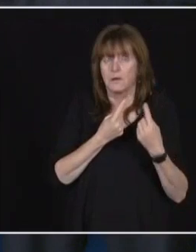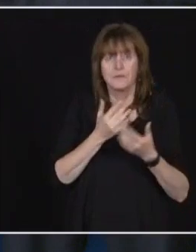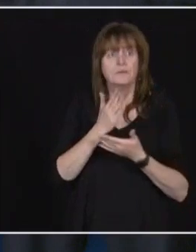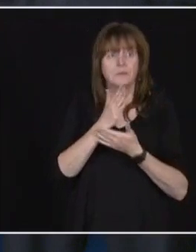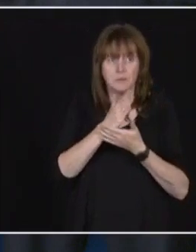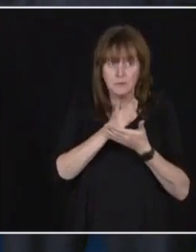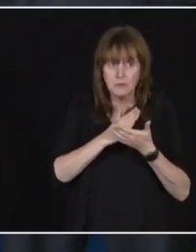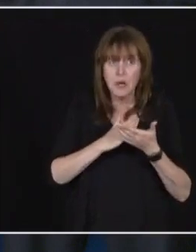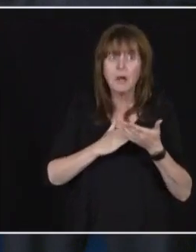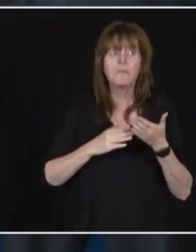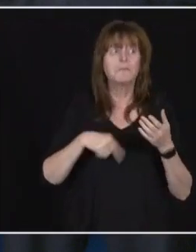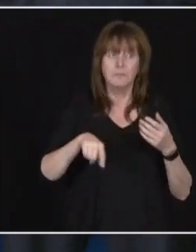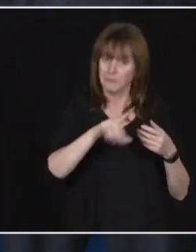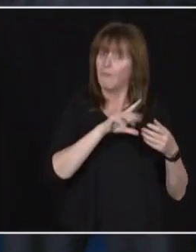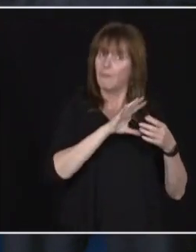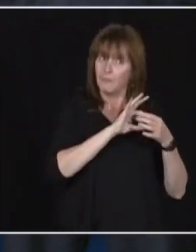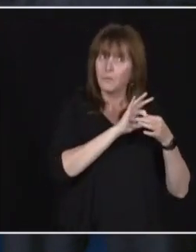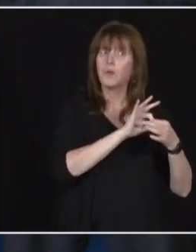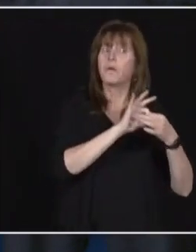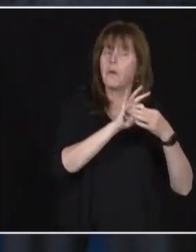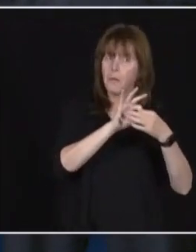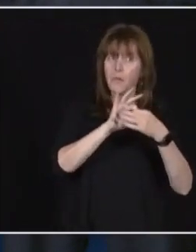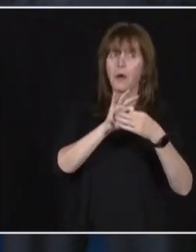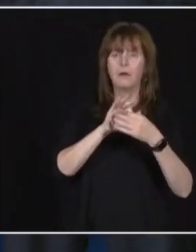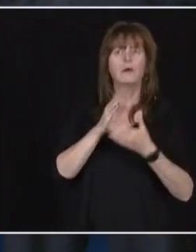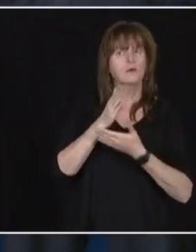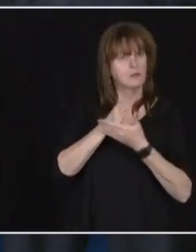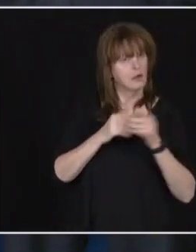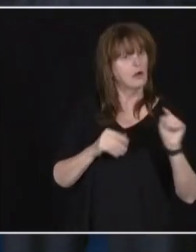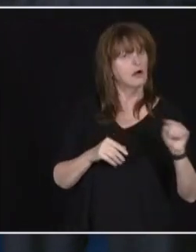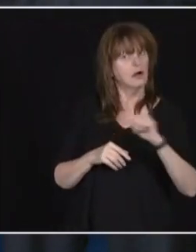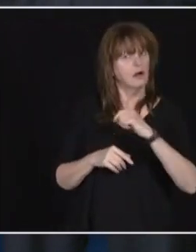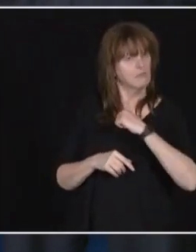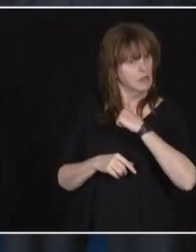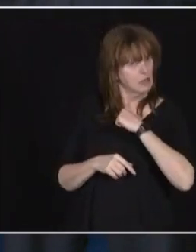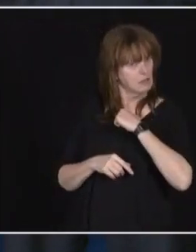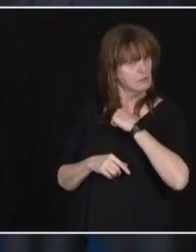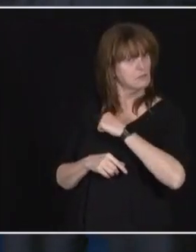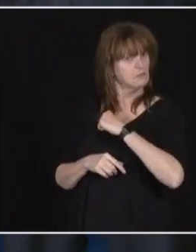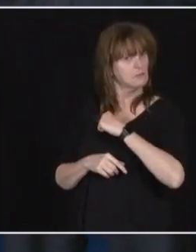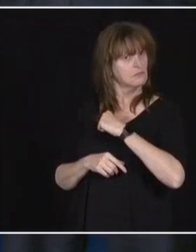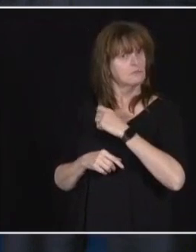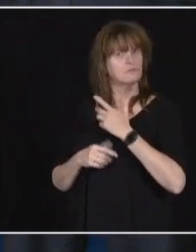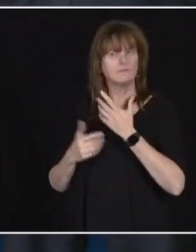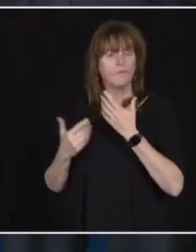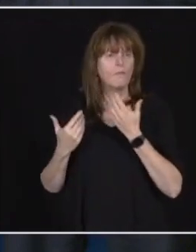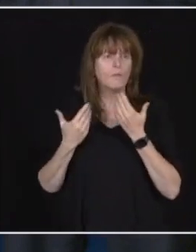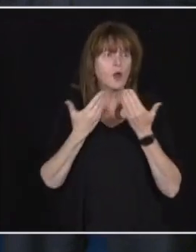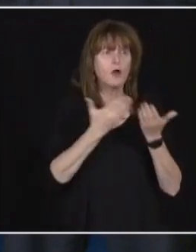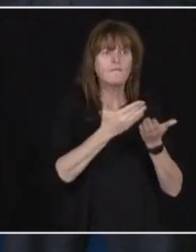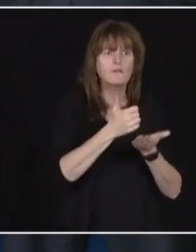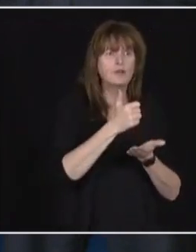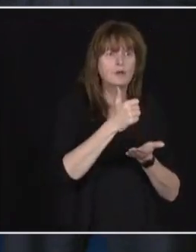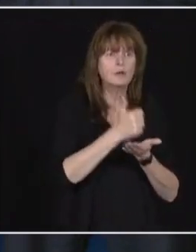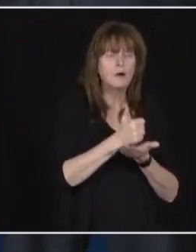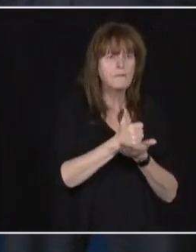receiving a lack of cooperation in some parts of the sector from some of the homes? And if there has been resistance to some orders